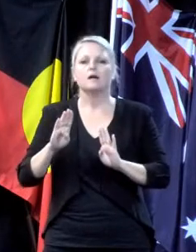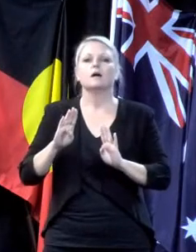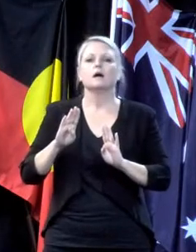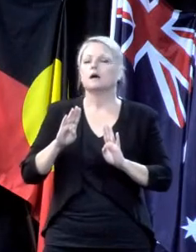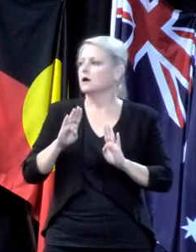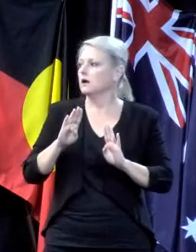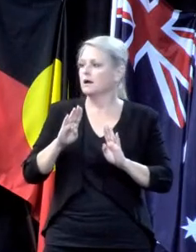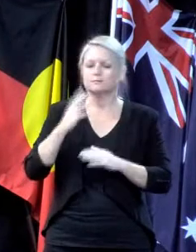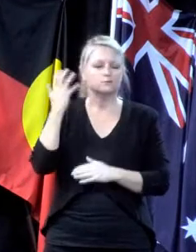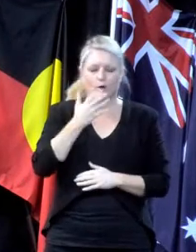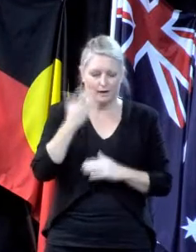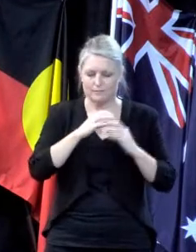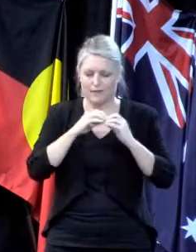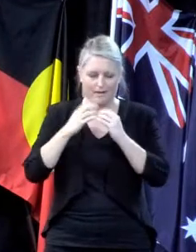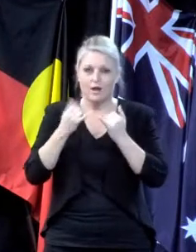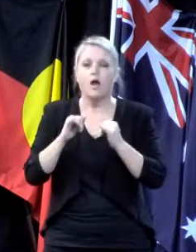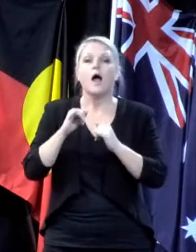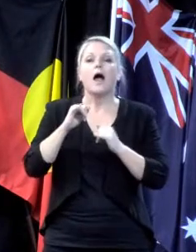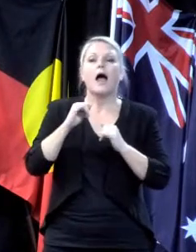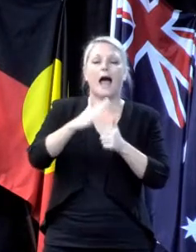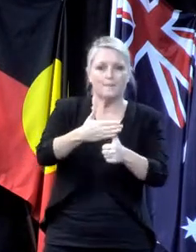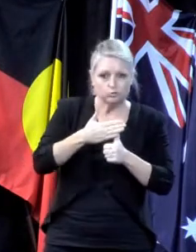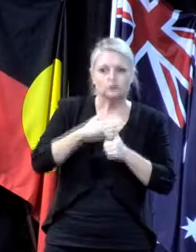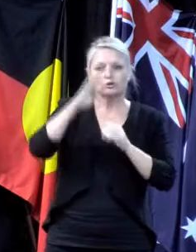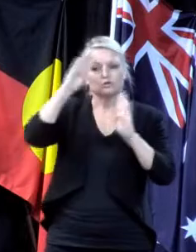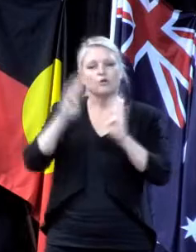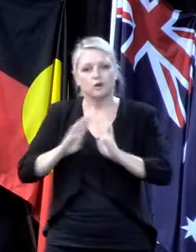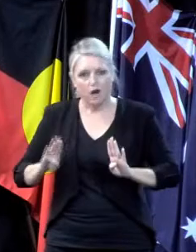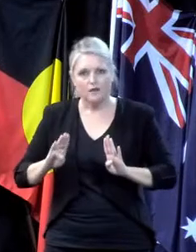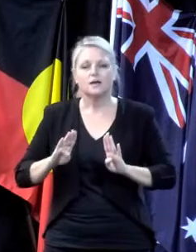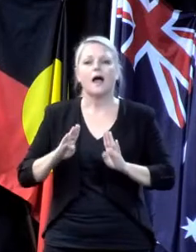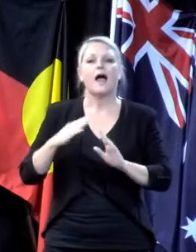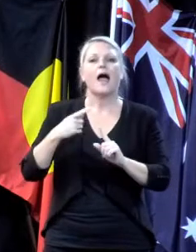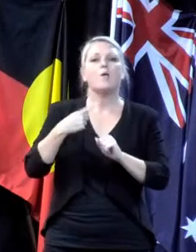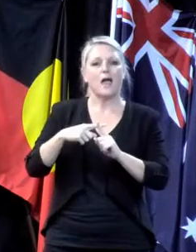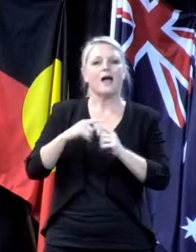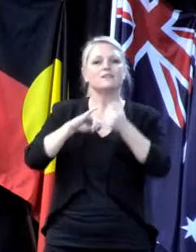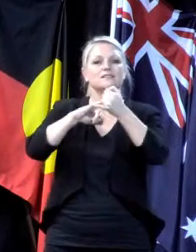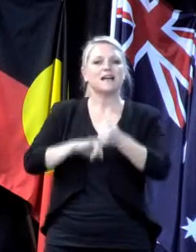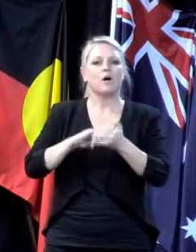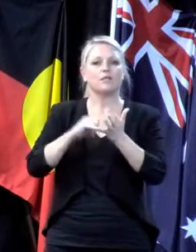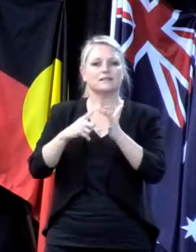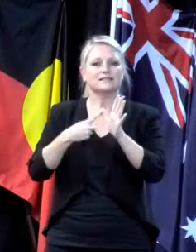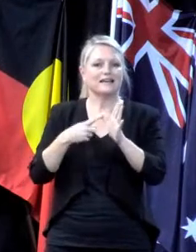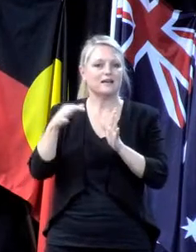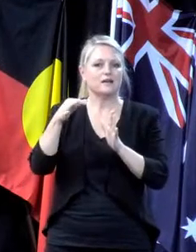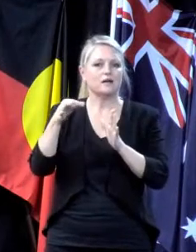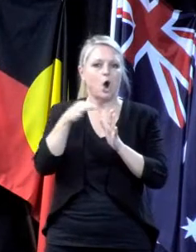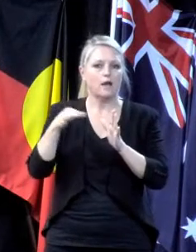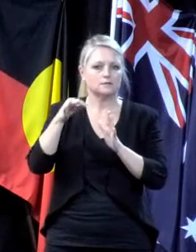Torres Strait. MS KAUPPILA: Thank you. Because, then, I'd also like to say we have South Sea Islanders at our school, as well. That's what I'm trying to say.